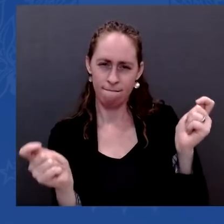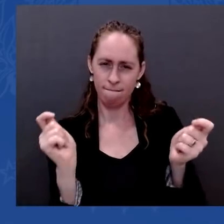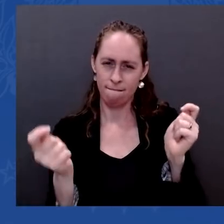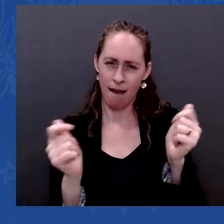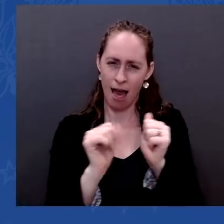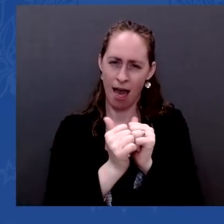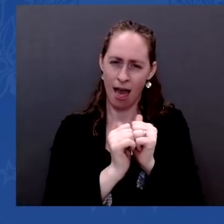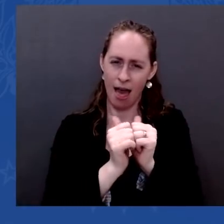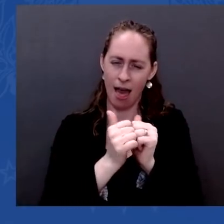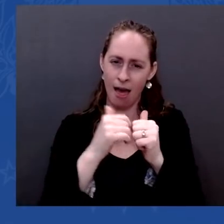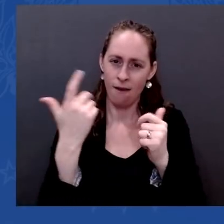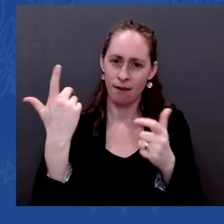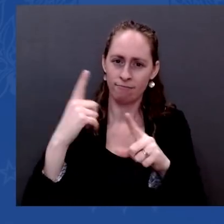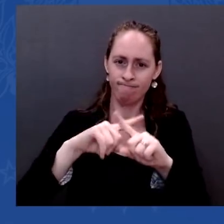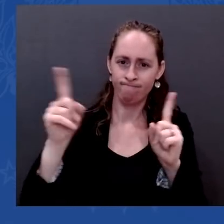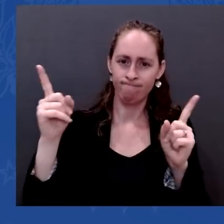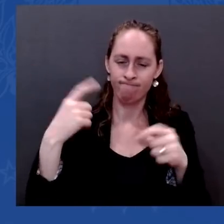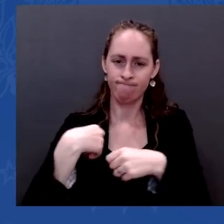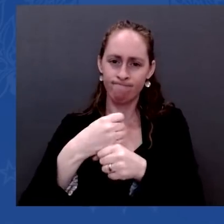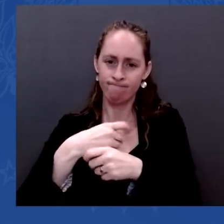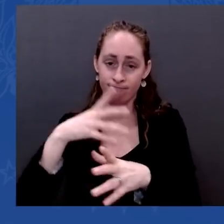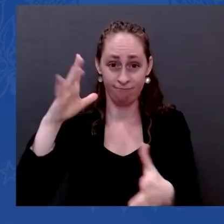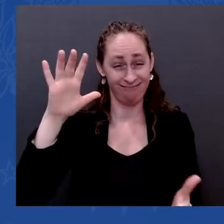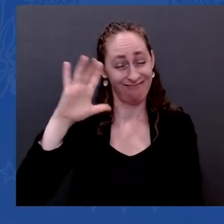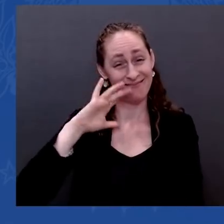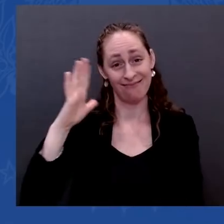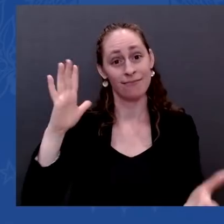So, this year, we will continue to take far-reaching decisions